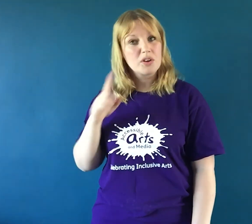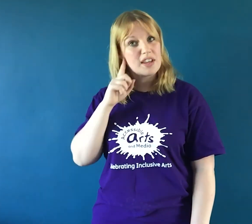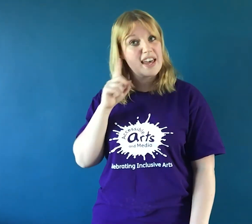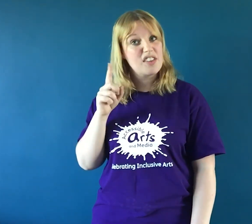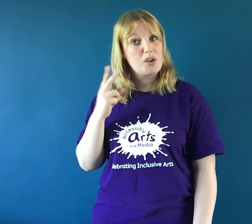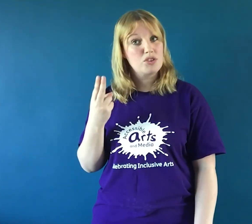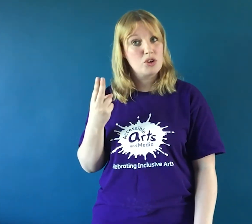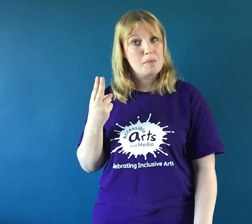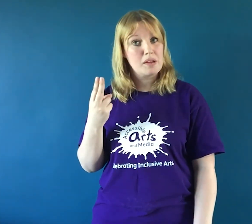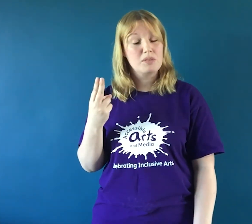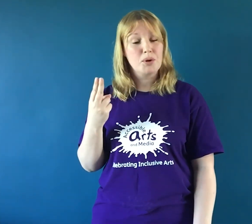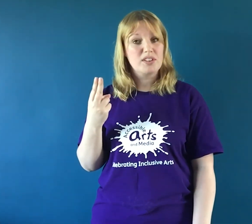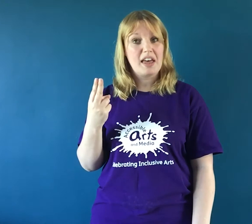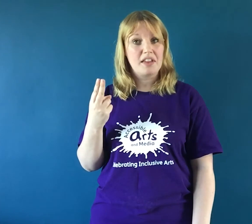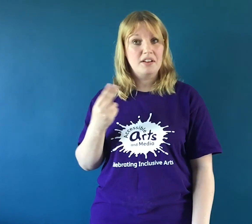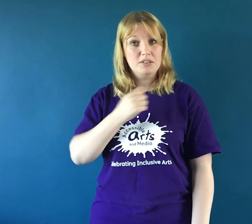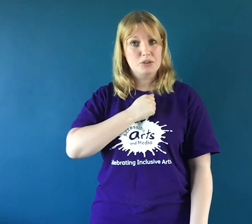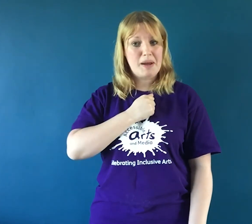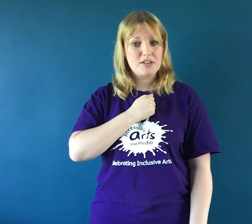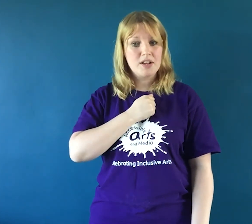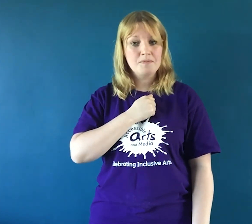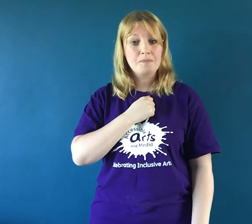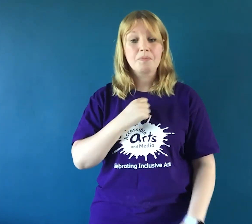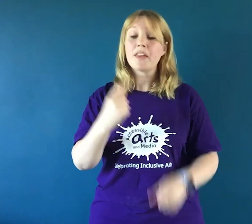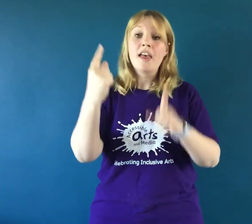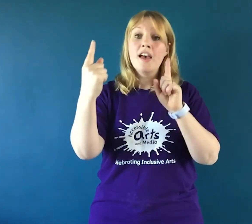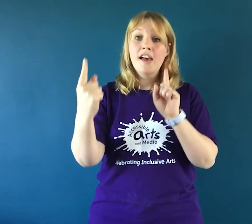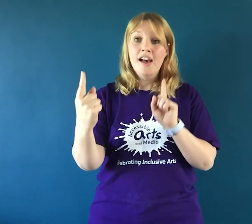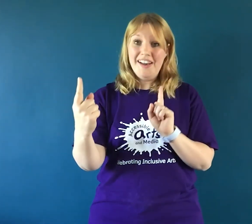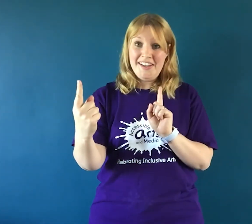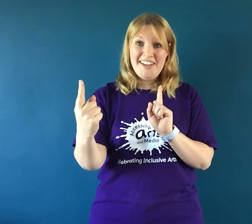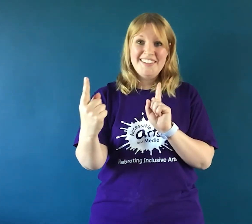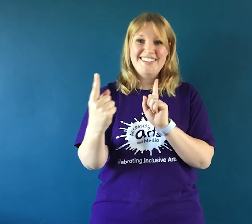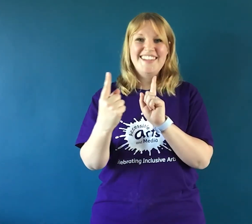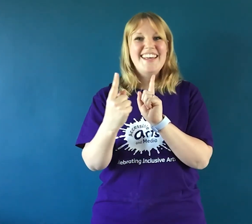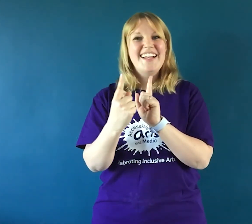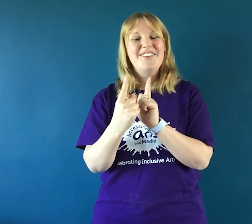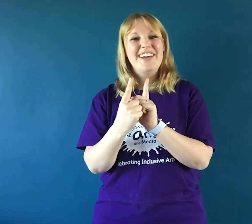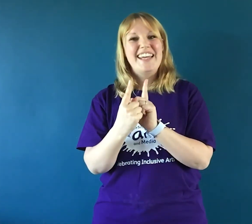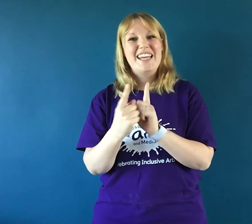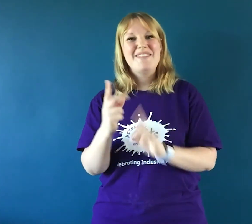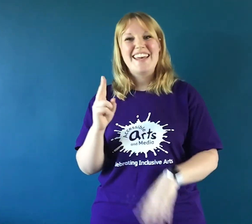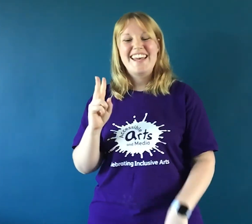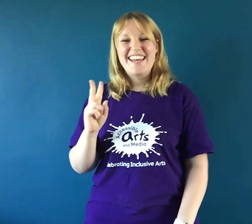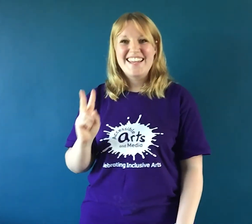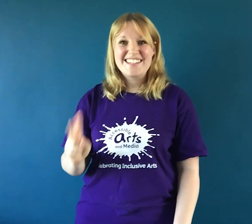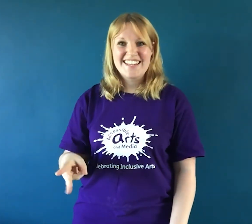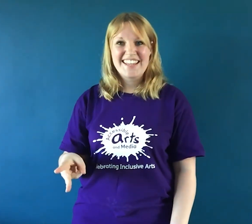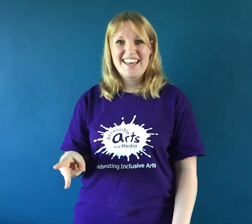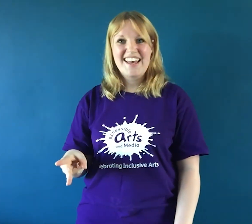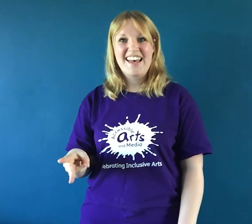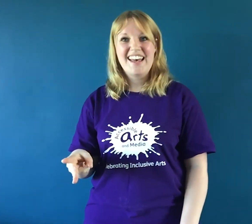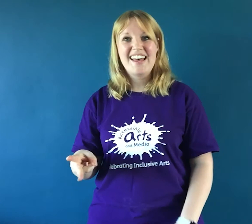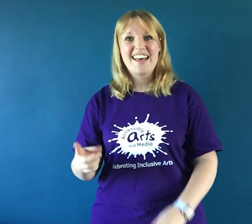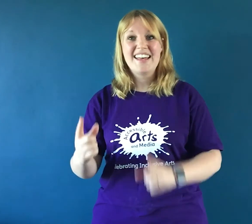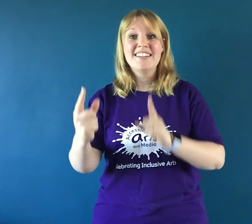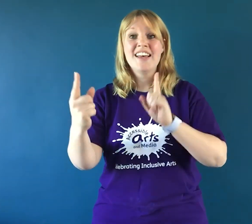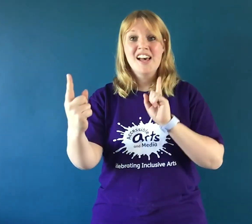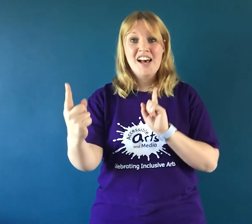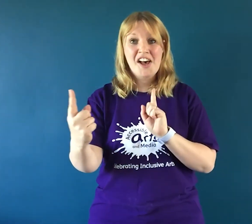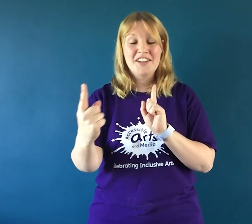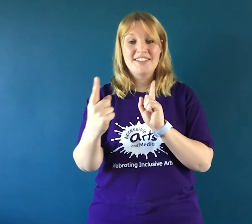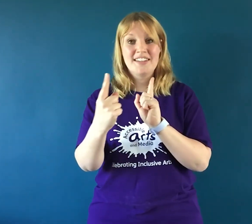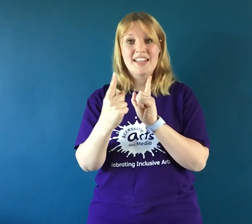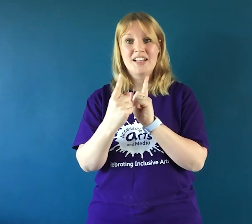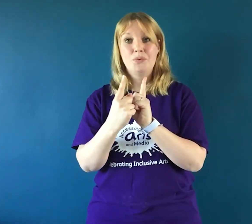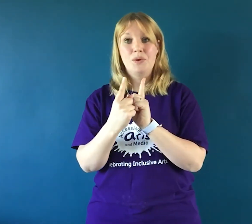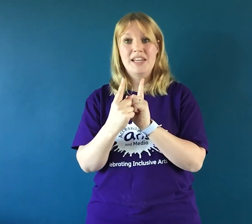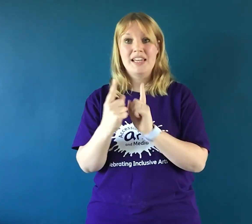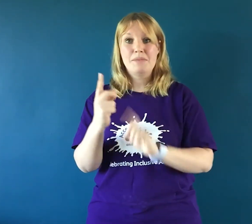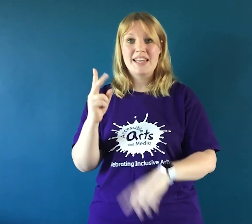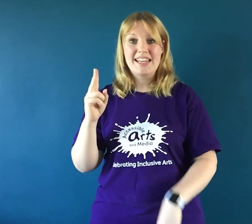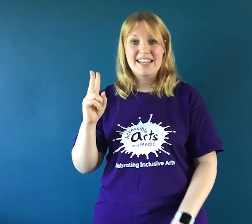Do you want to hear those two bits put together? My turn. Until we meet again, until we meet